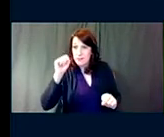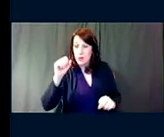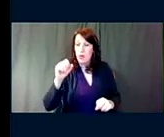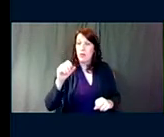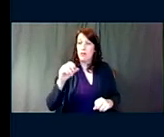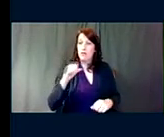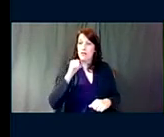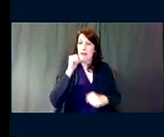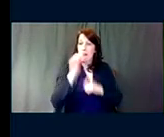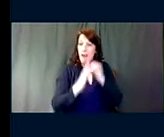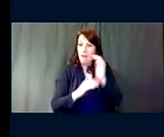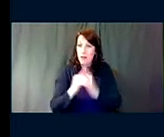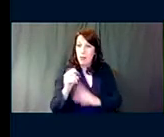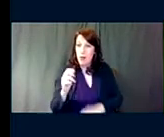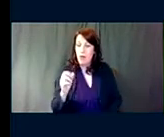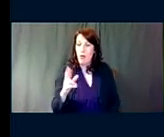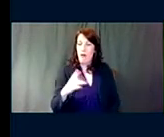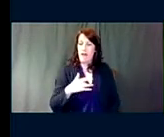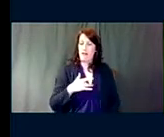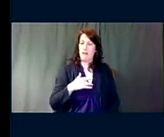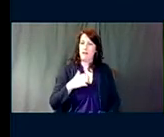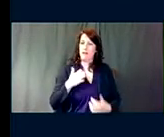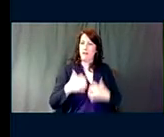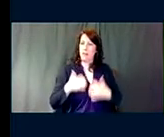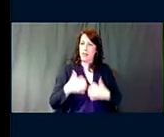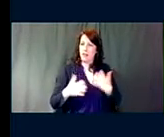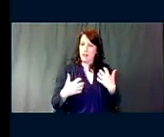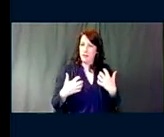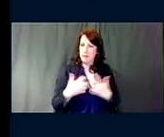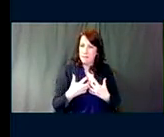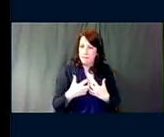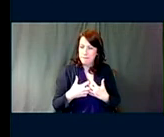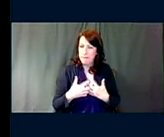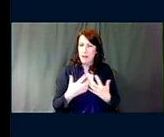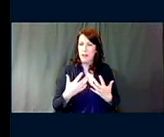THEM, MIGHT CREATE SOME DISCOMFORT OR ROOM FOR